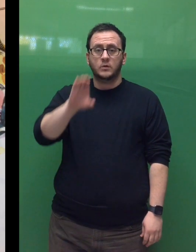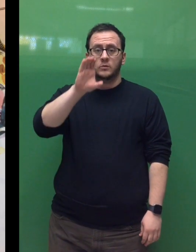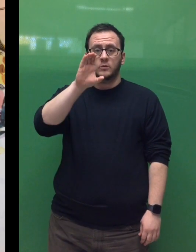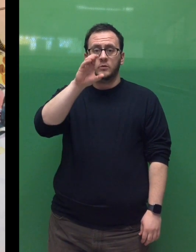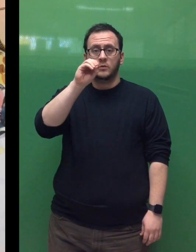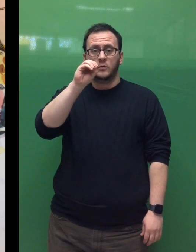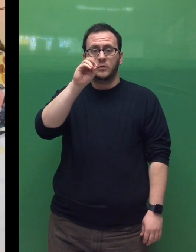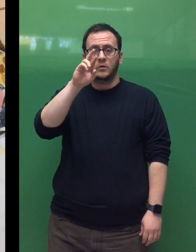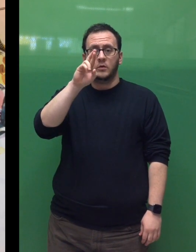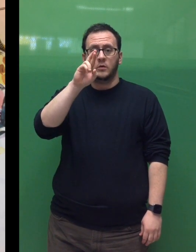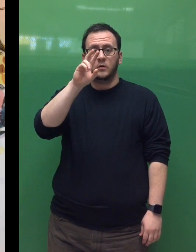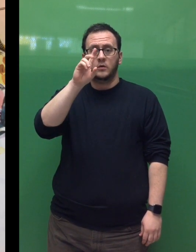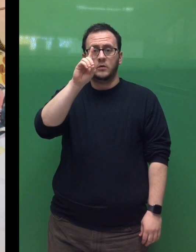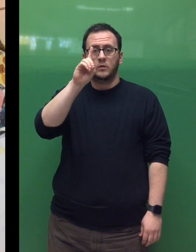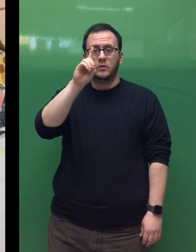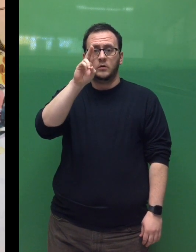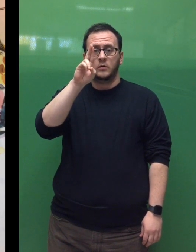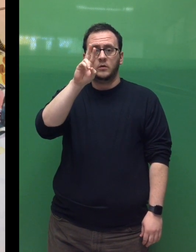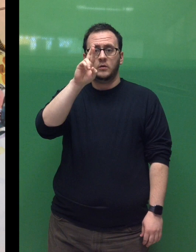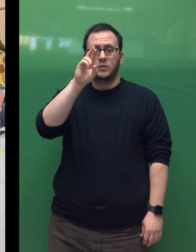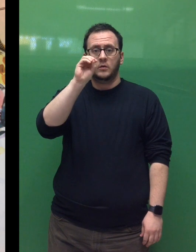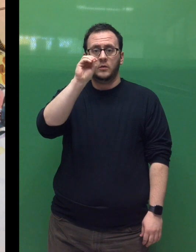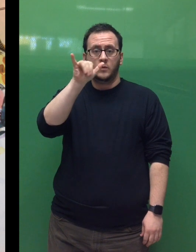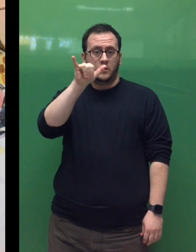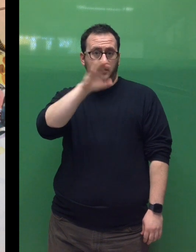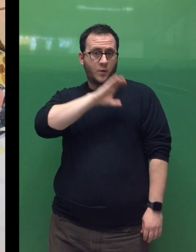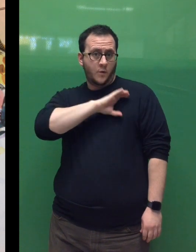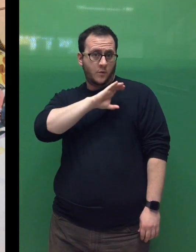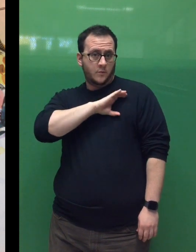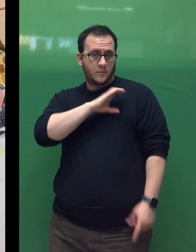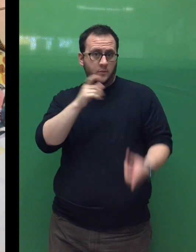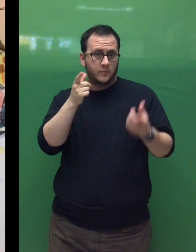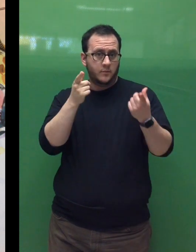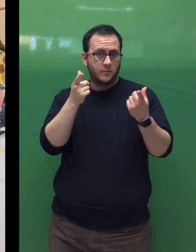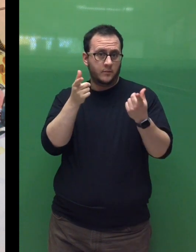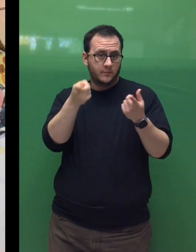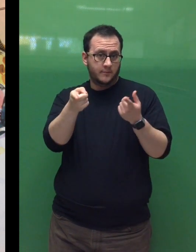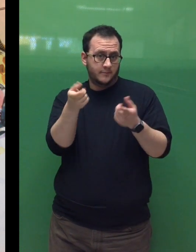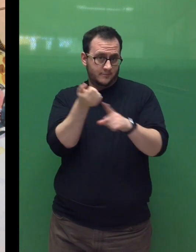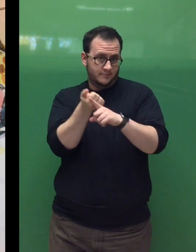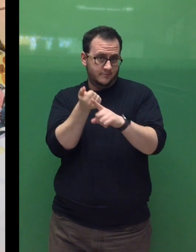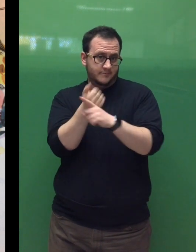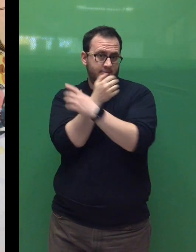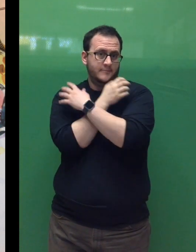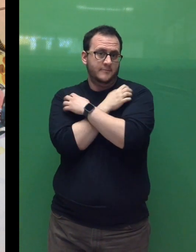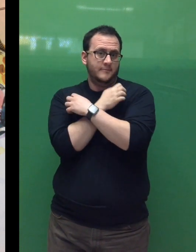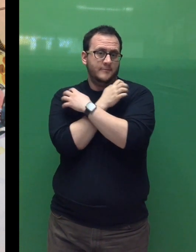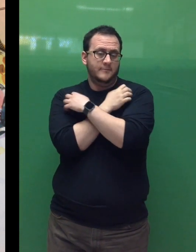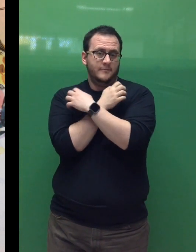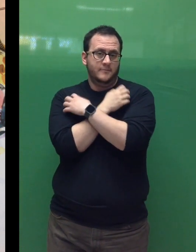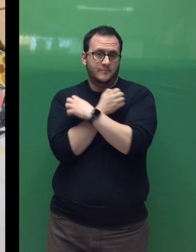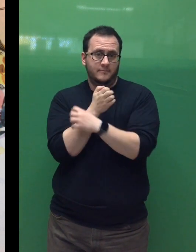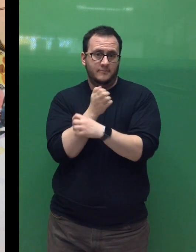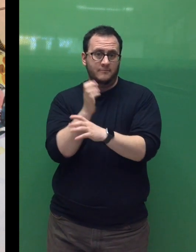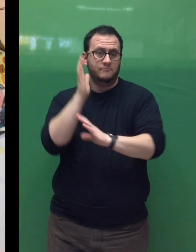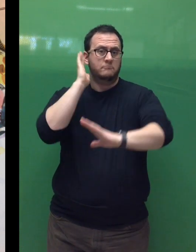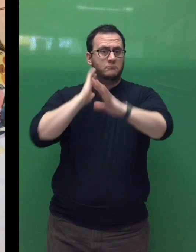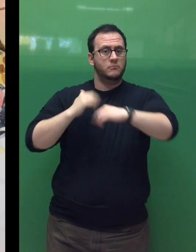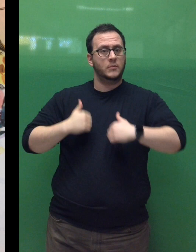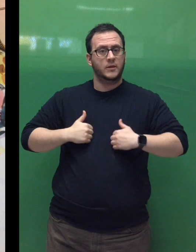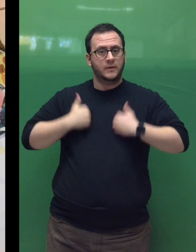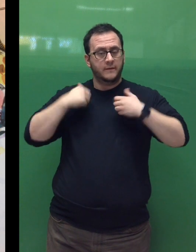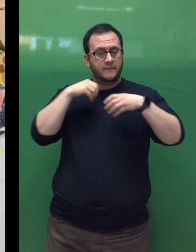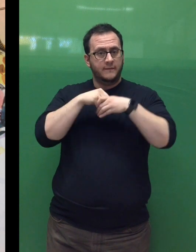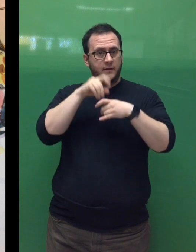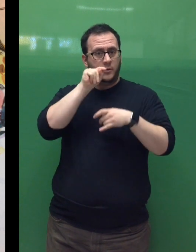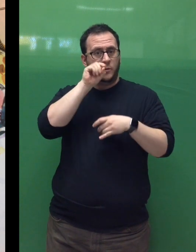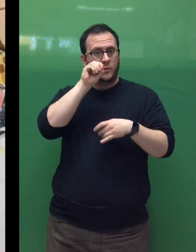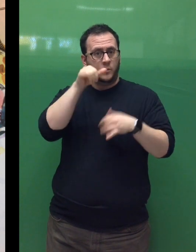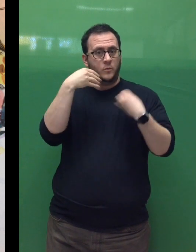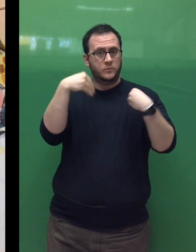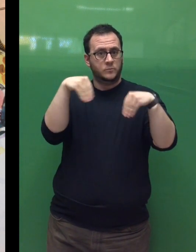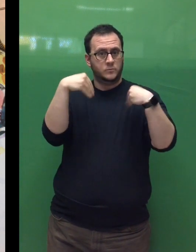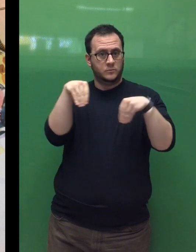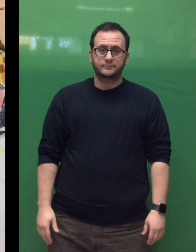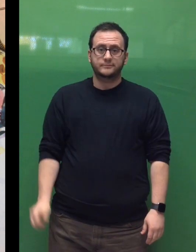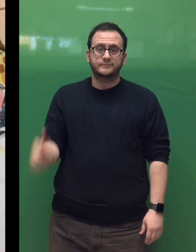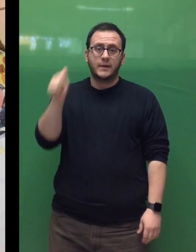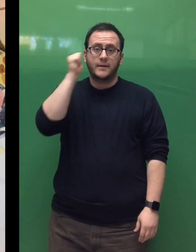Corduroy is a bear who once lived in the toy department of a big store.